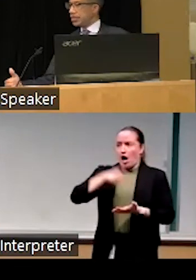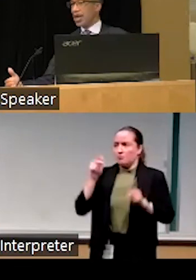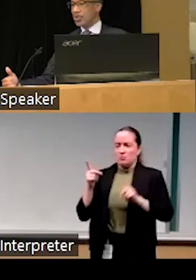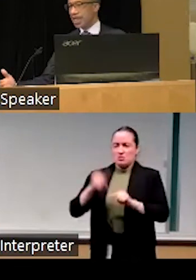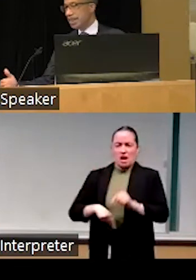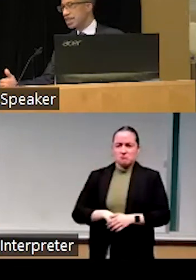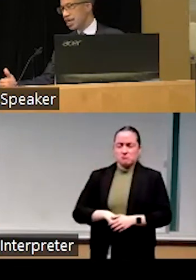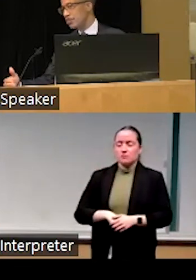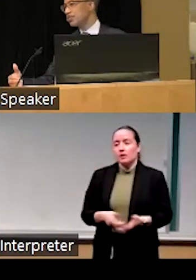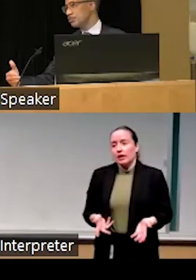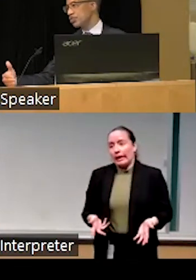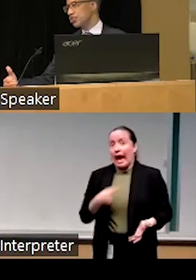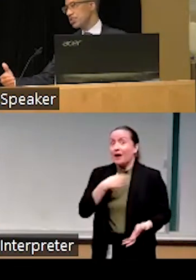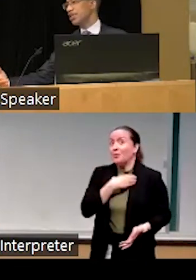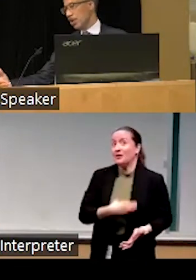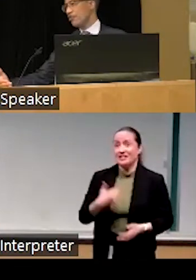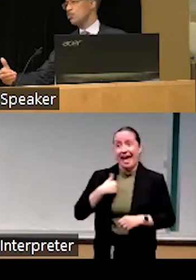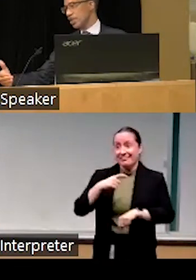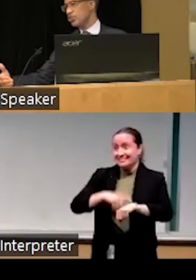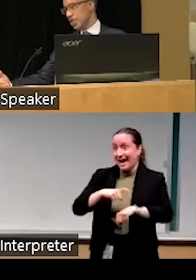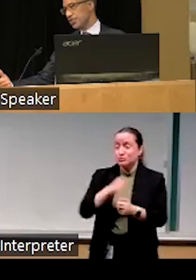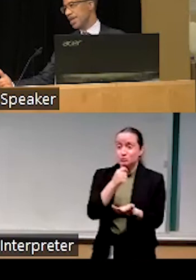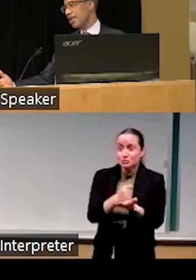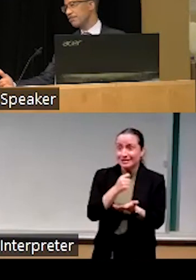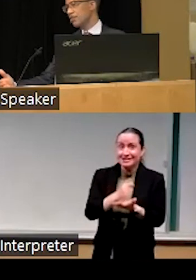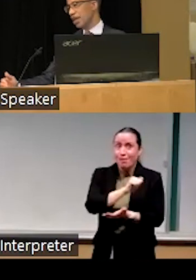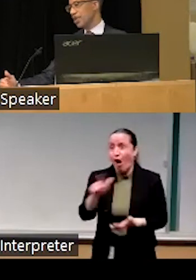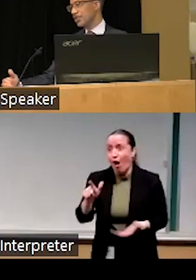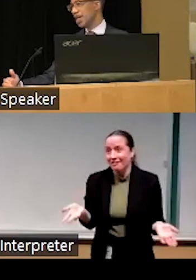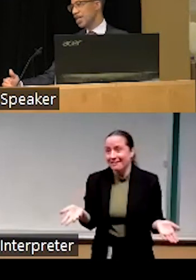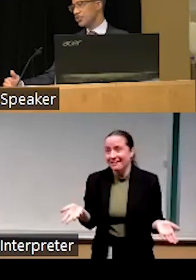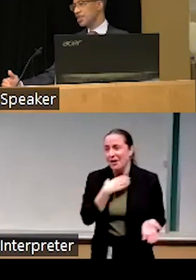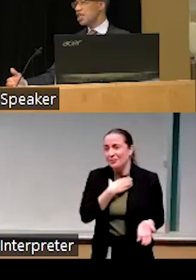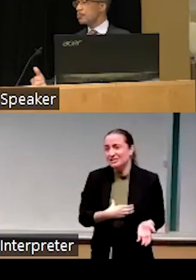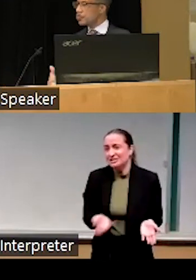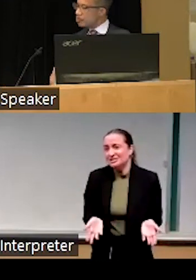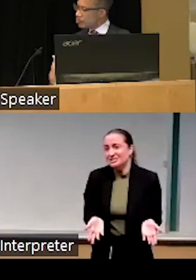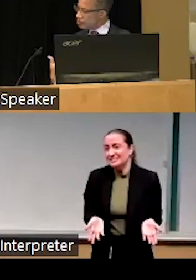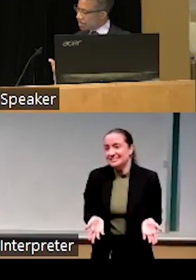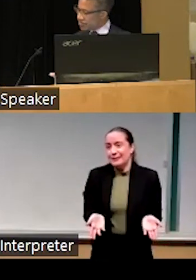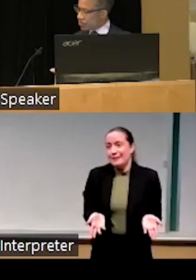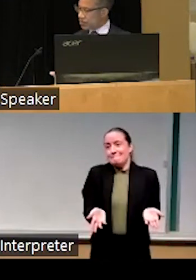I wish I had the time to to treat everyone who wished to have black male psychiatrists but even